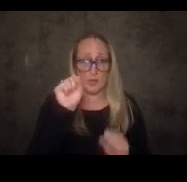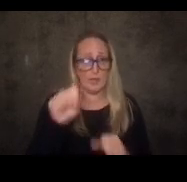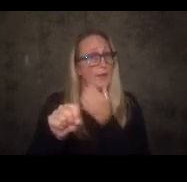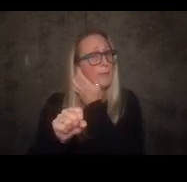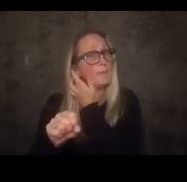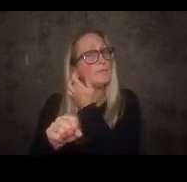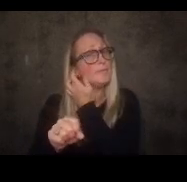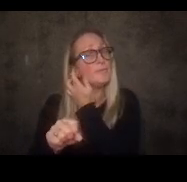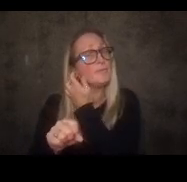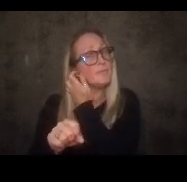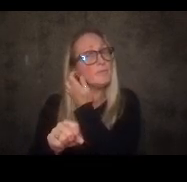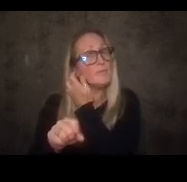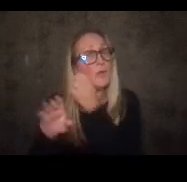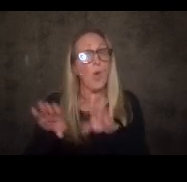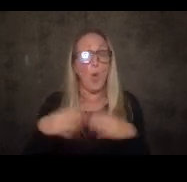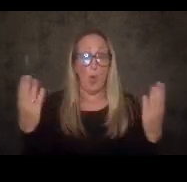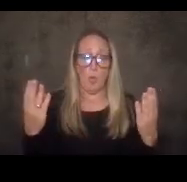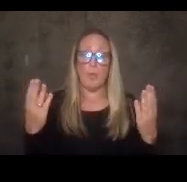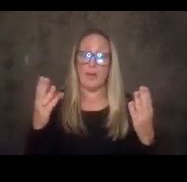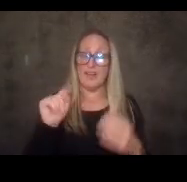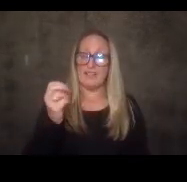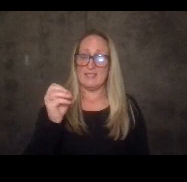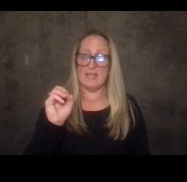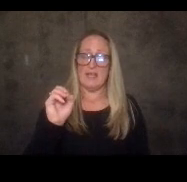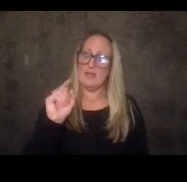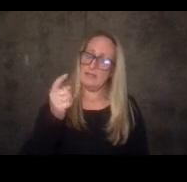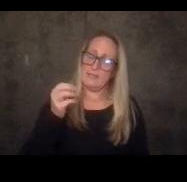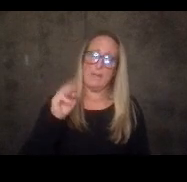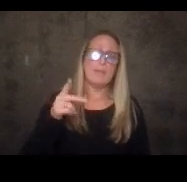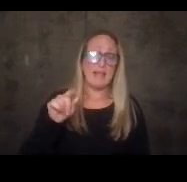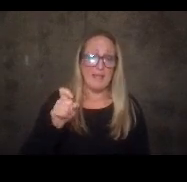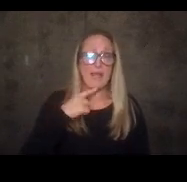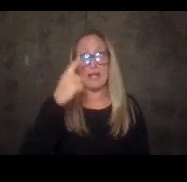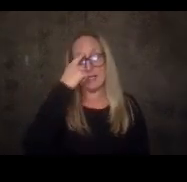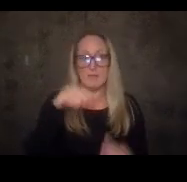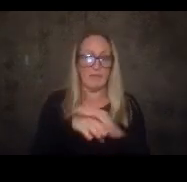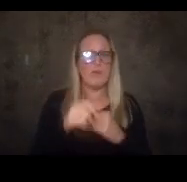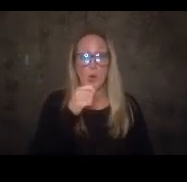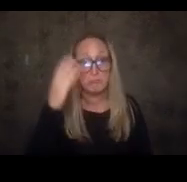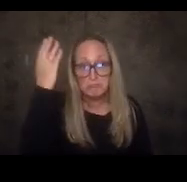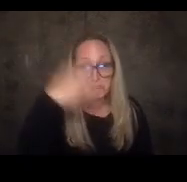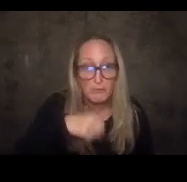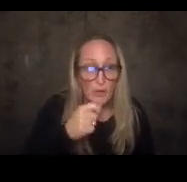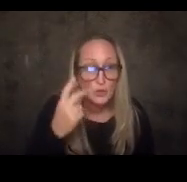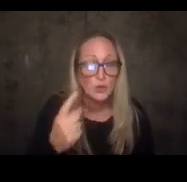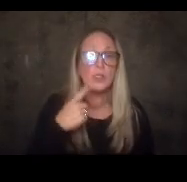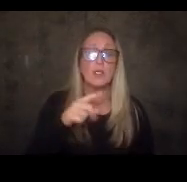template that is already built with accessibility in mind. So if you weren't aware going back to this home area you can